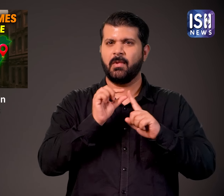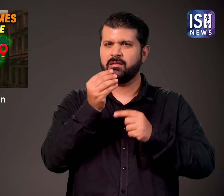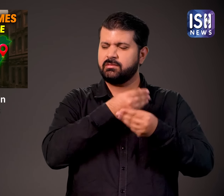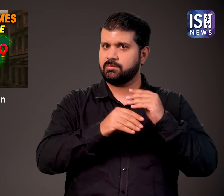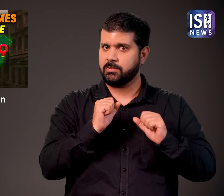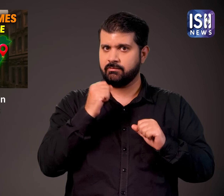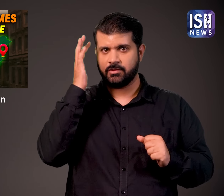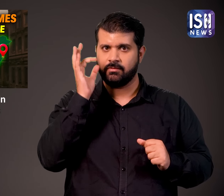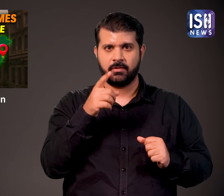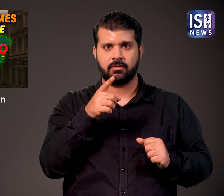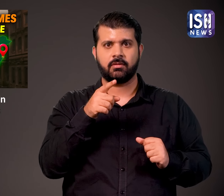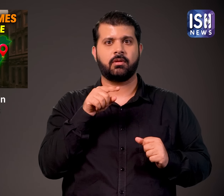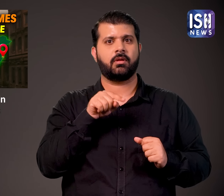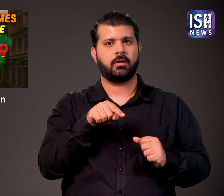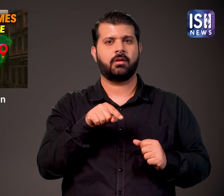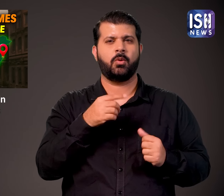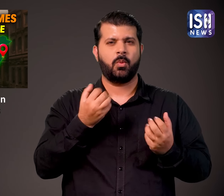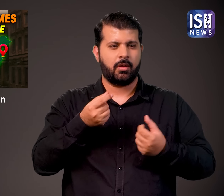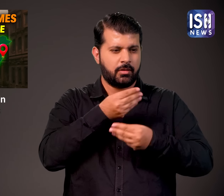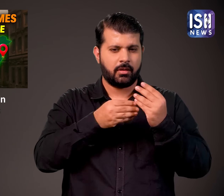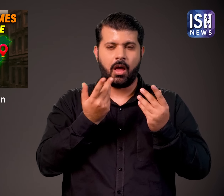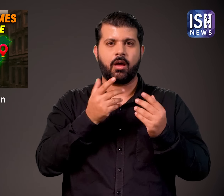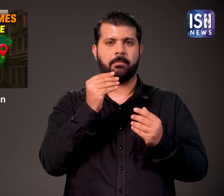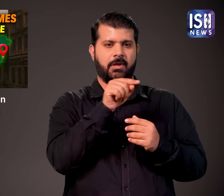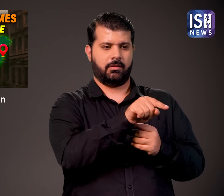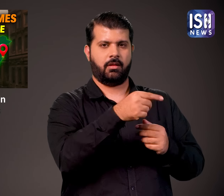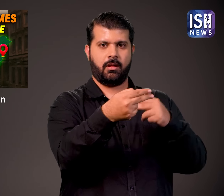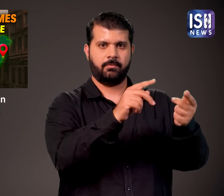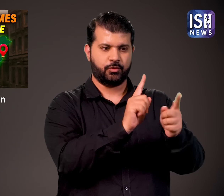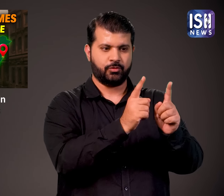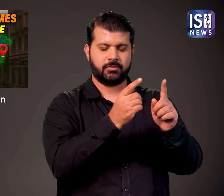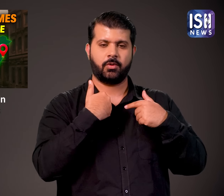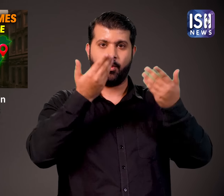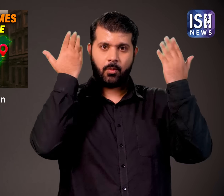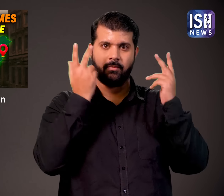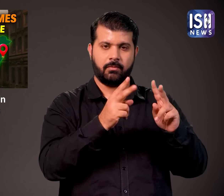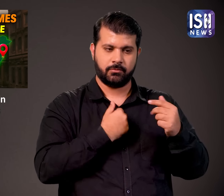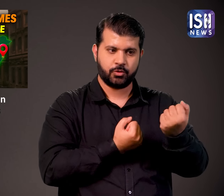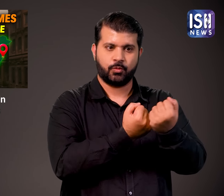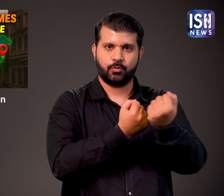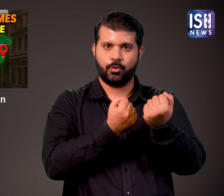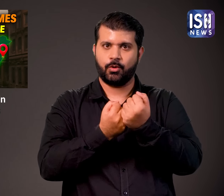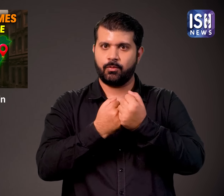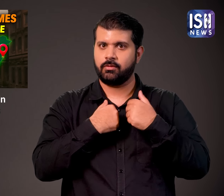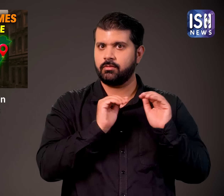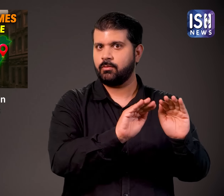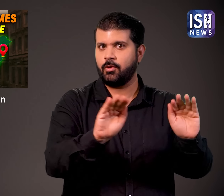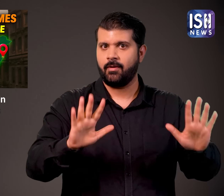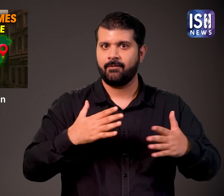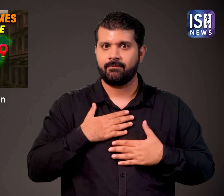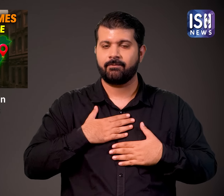Pakistan is already facing economic struggles. So they are now restoring old names and preserving historical heritage.